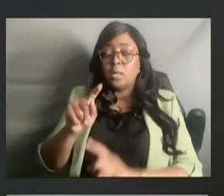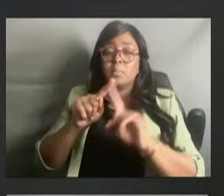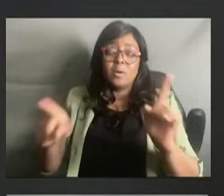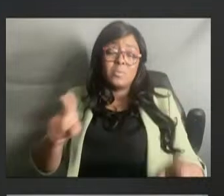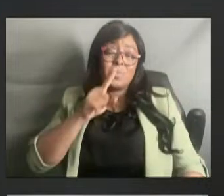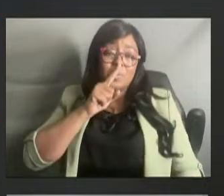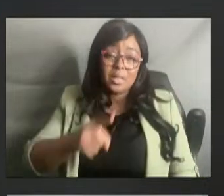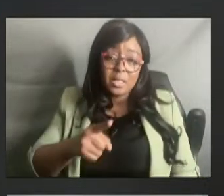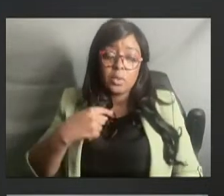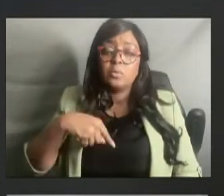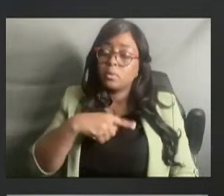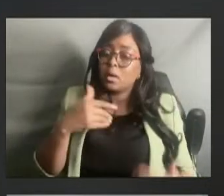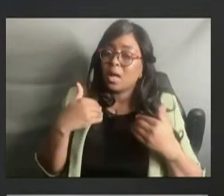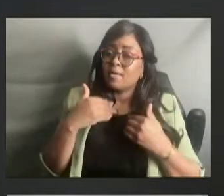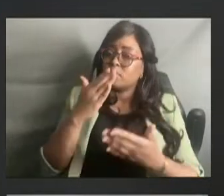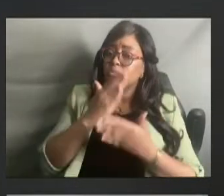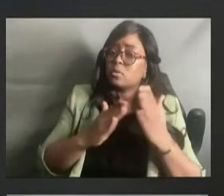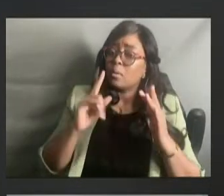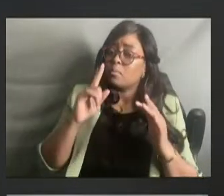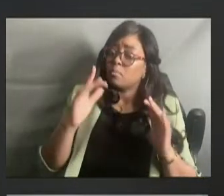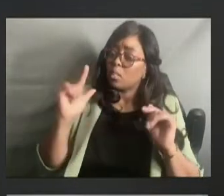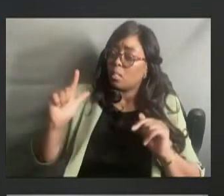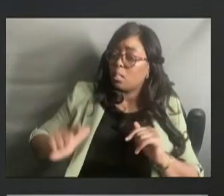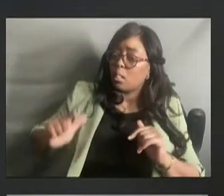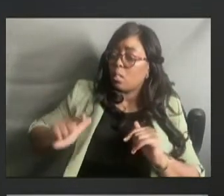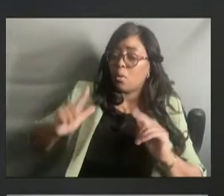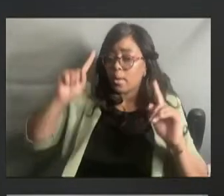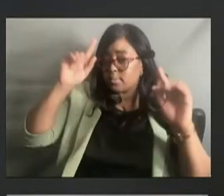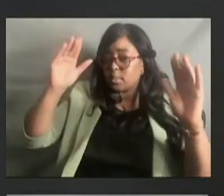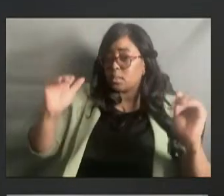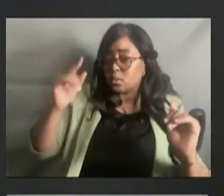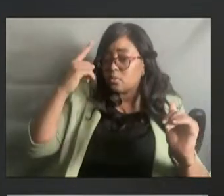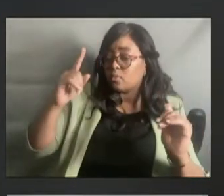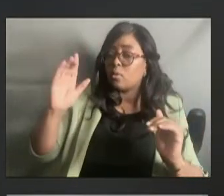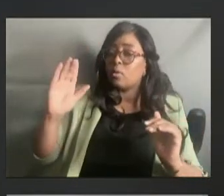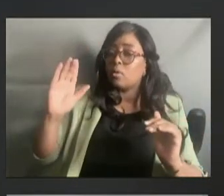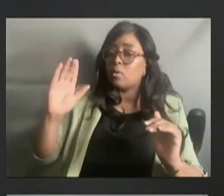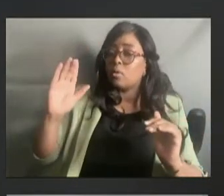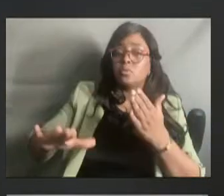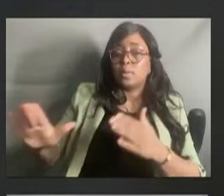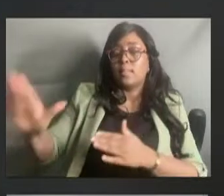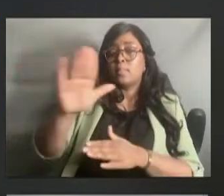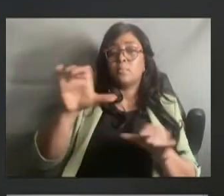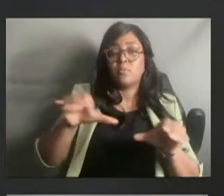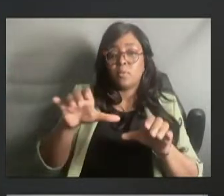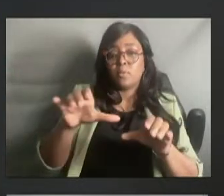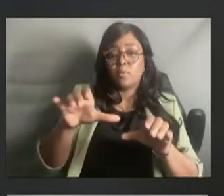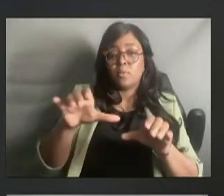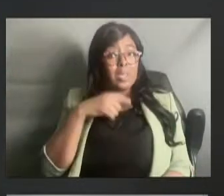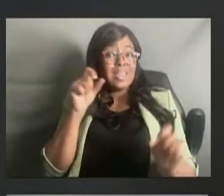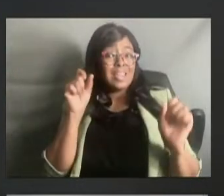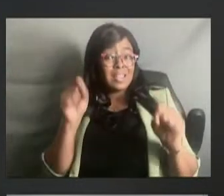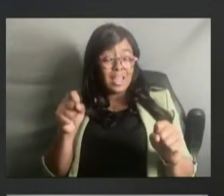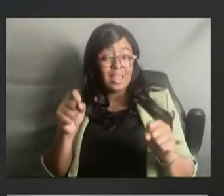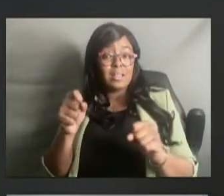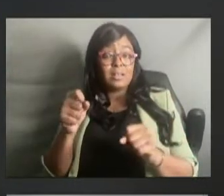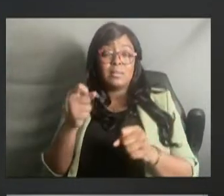a better GPA. The reality is, is that we do have some low